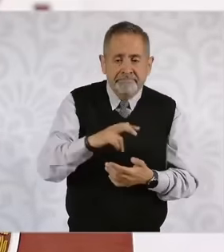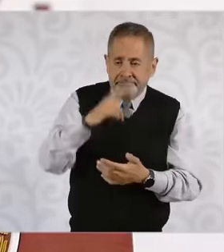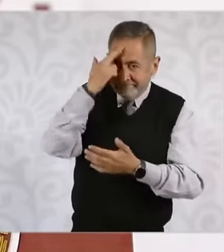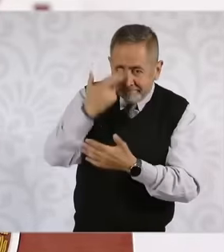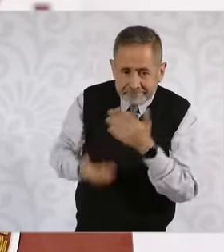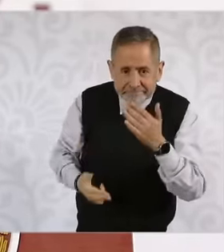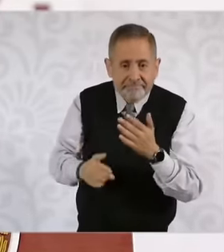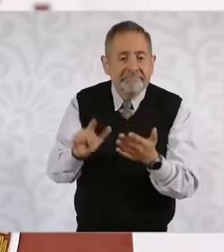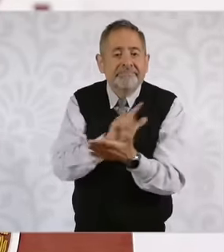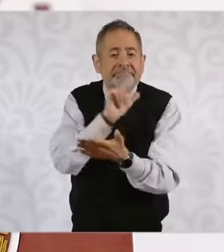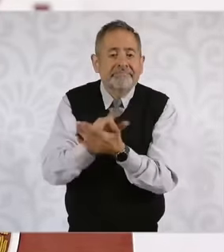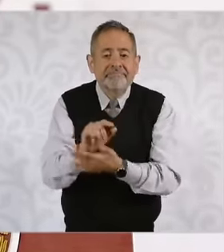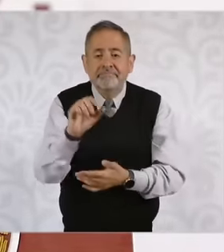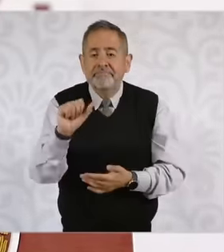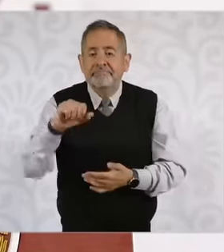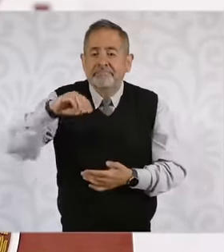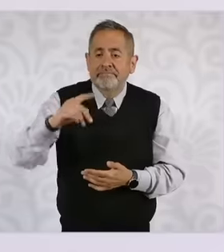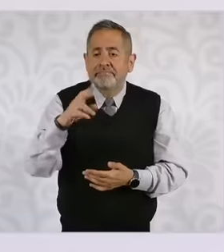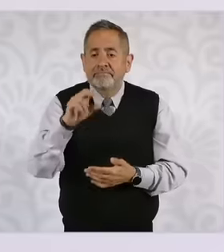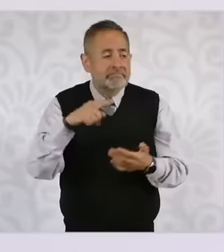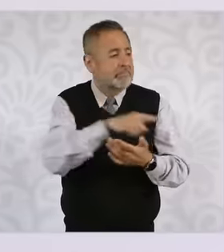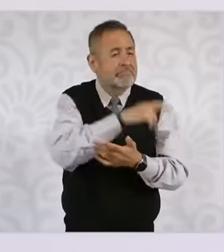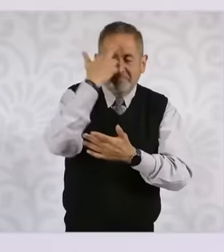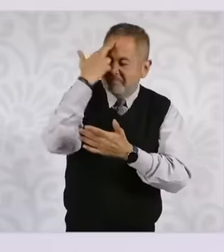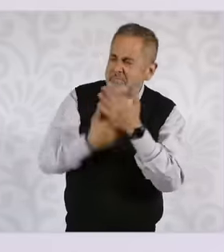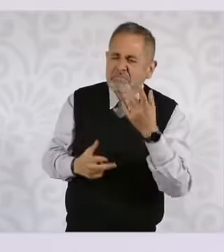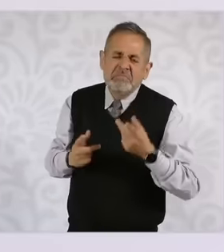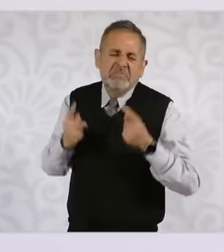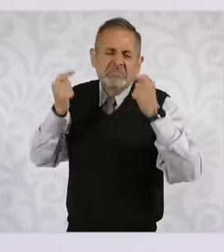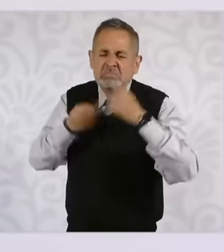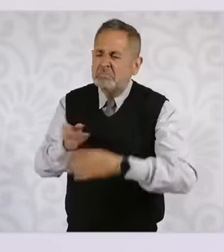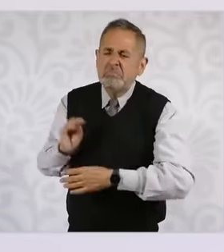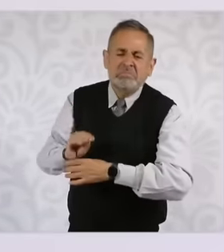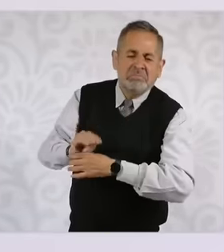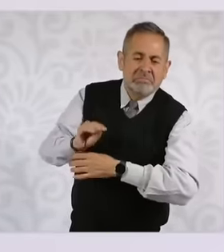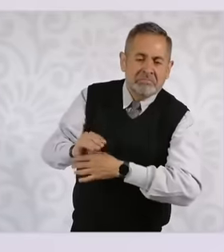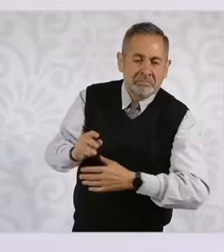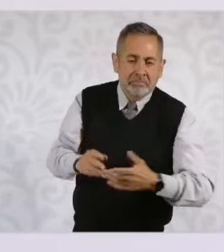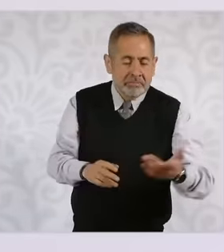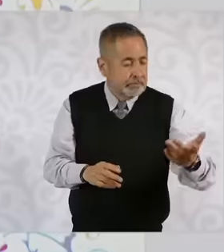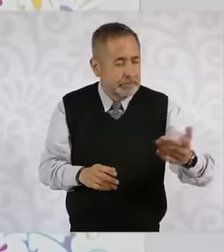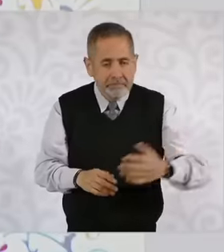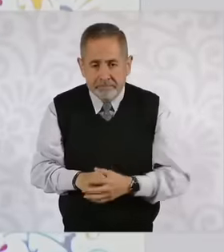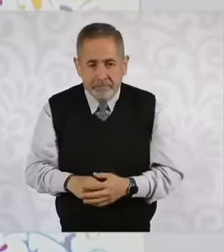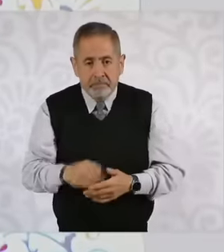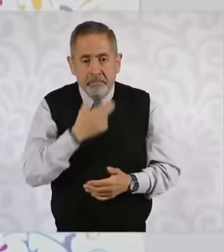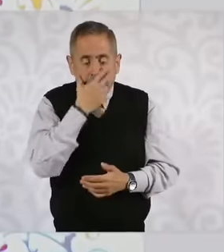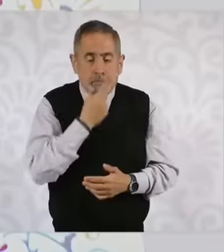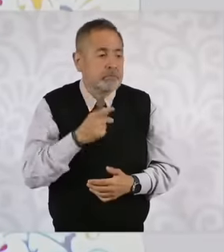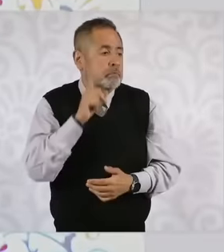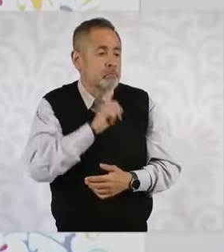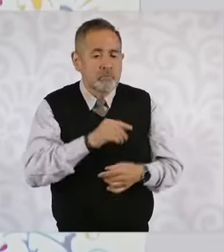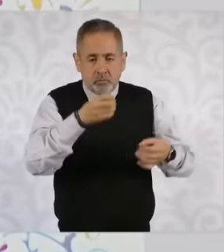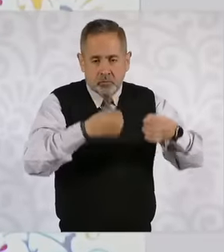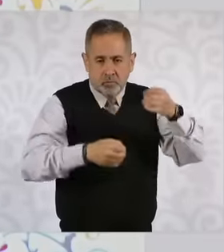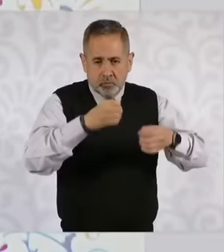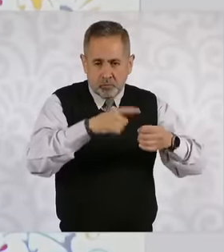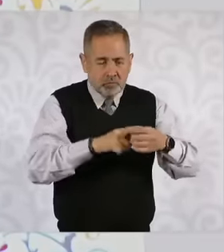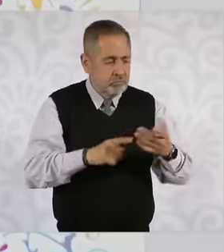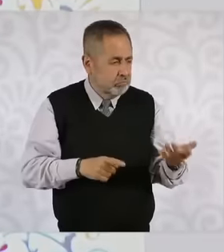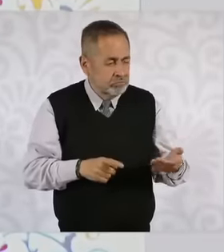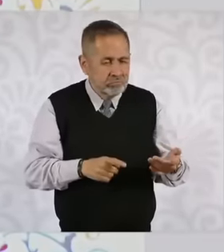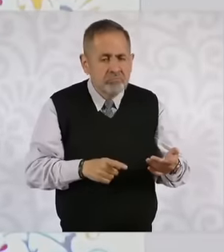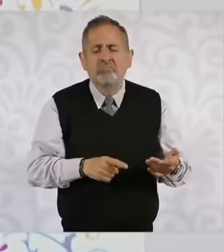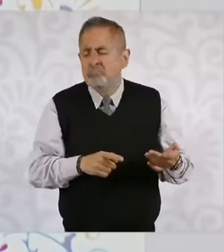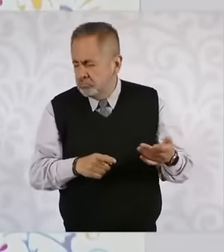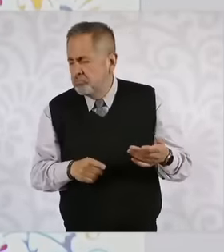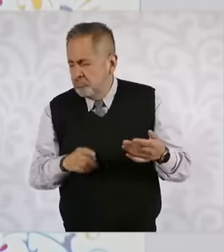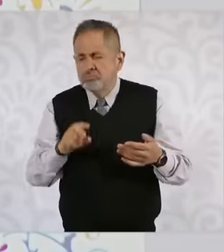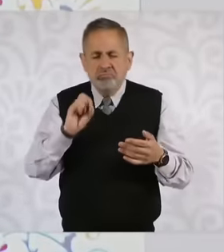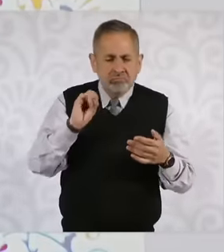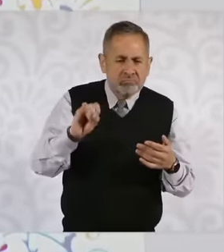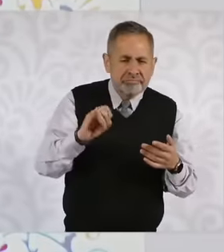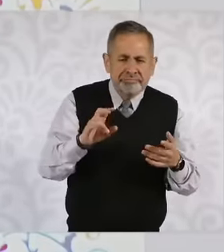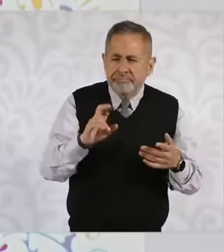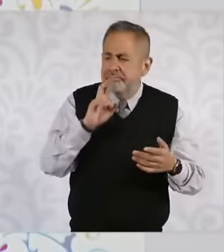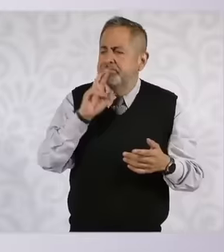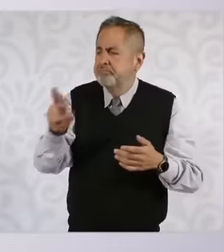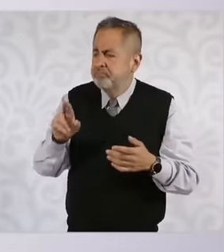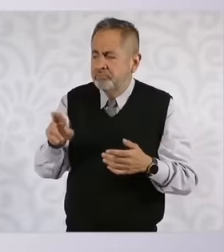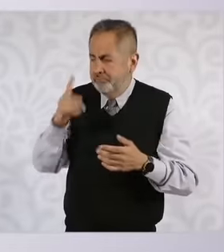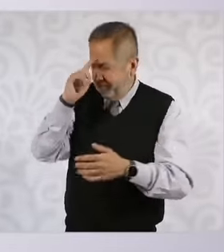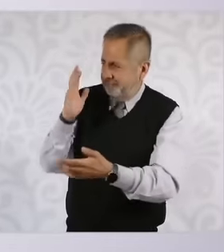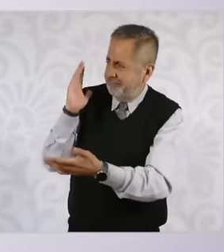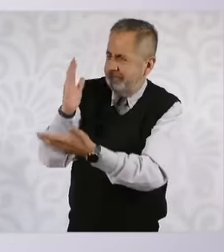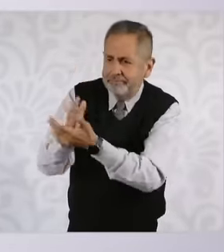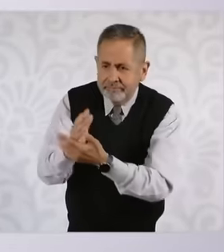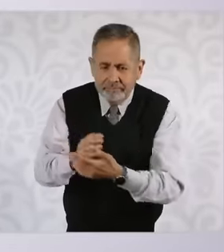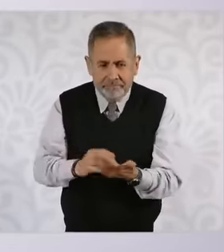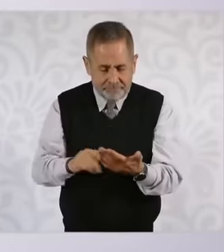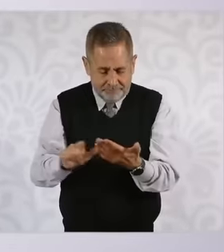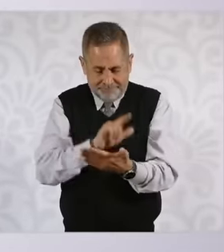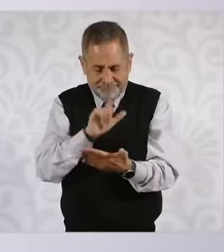protection law, a judge, a judge who responds to A suspension that the amparo law allows